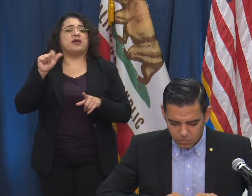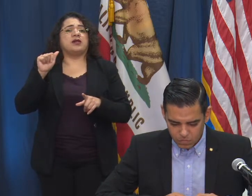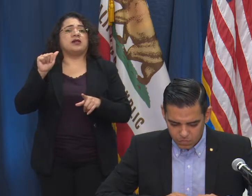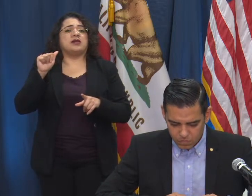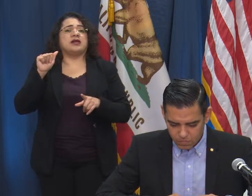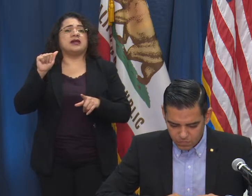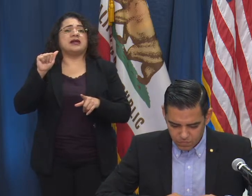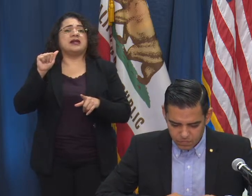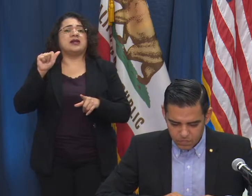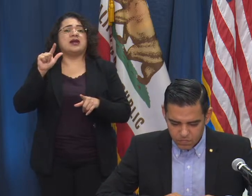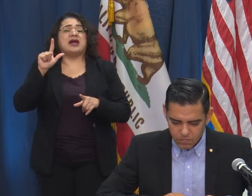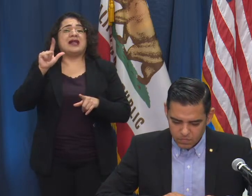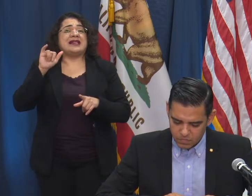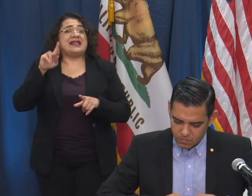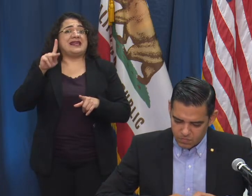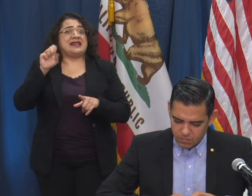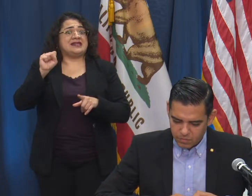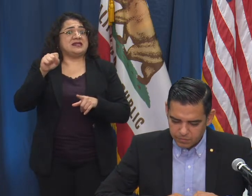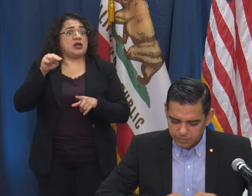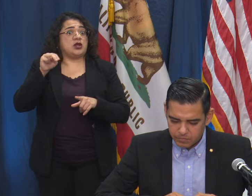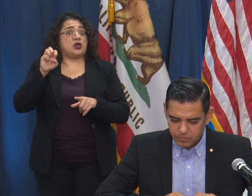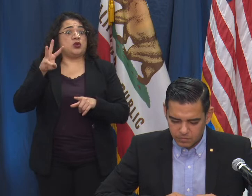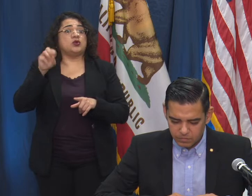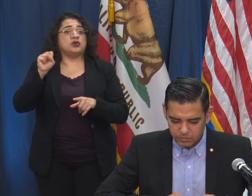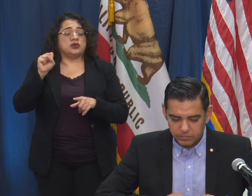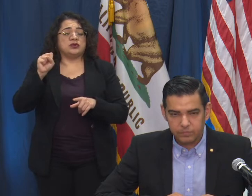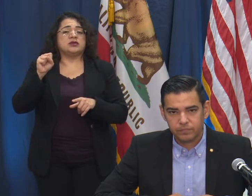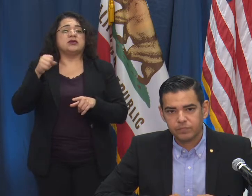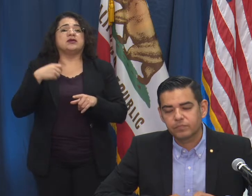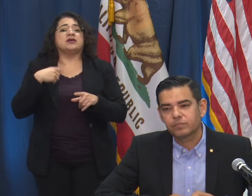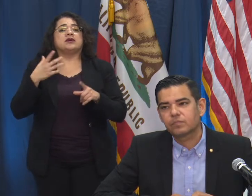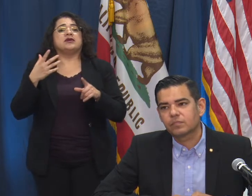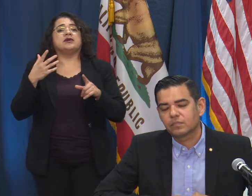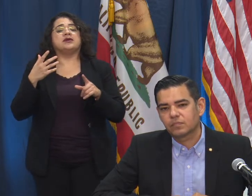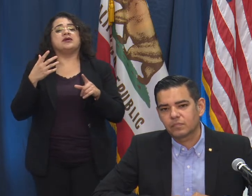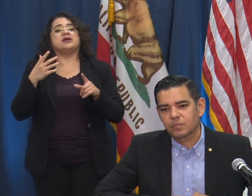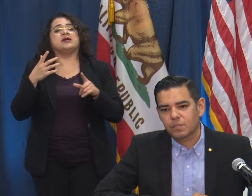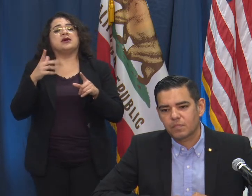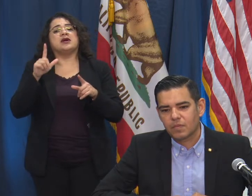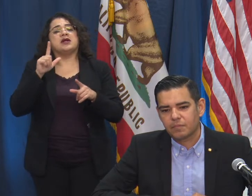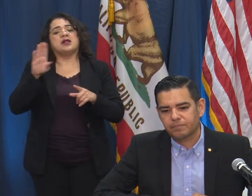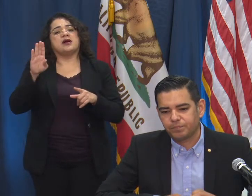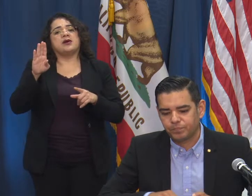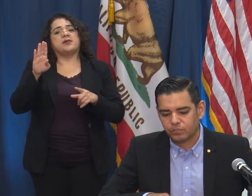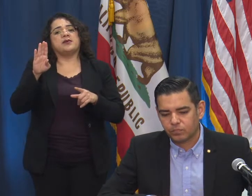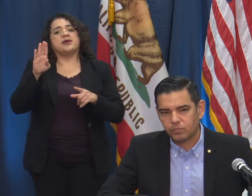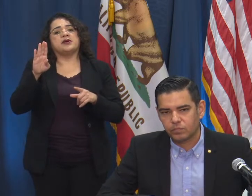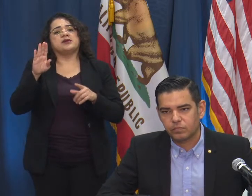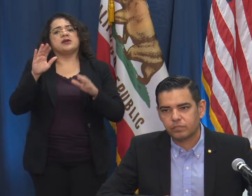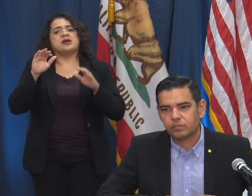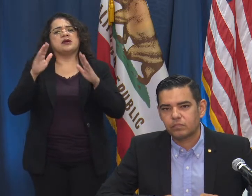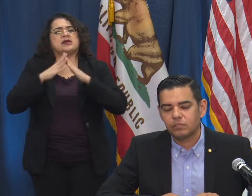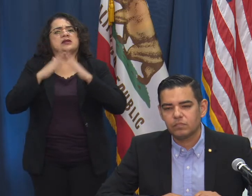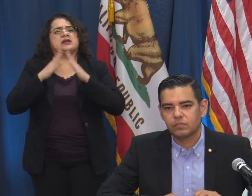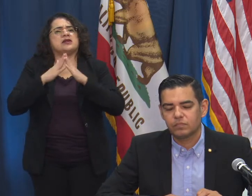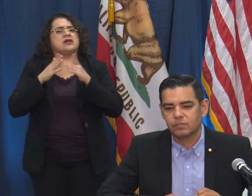to reopen the economy as soon as possible, how's the City of Long Beach handling this matter and what information can you